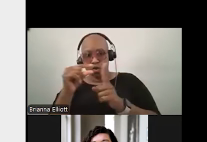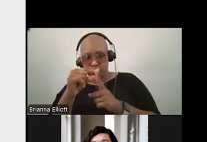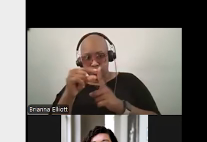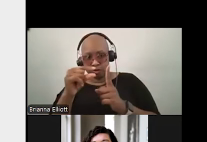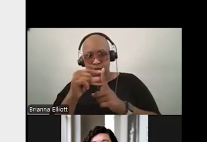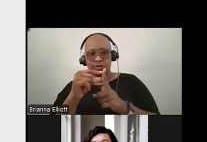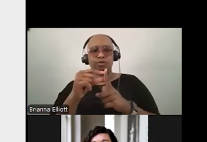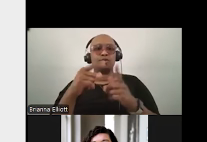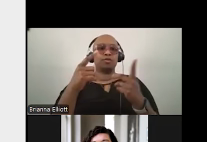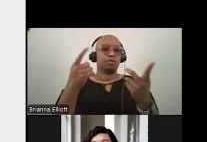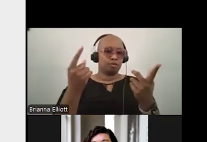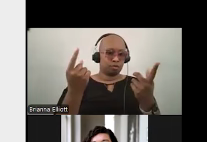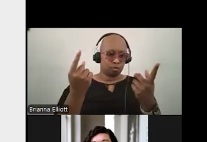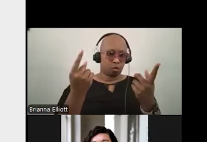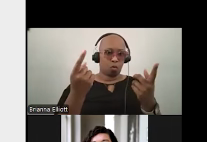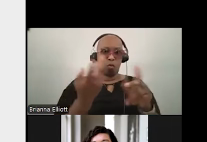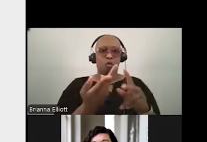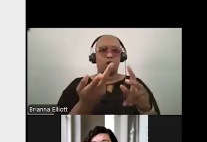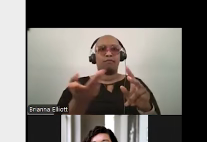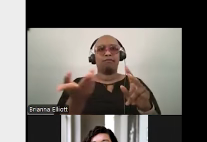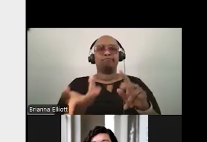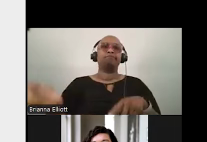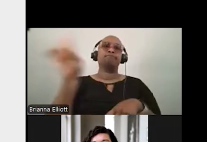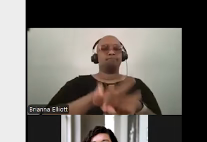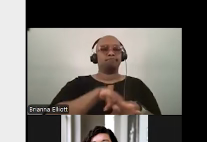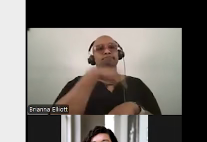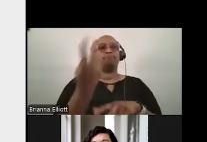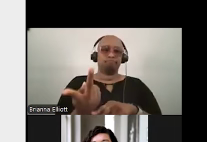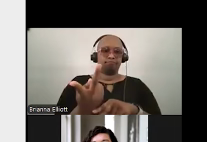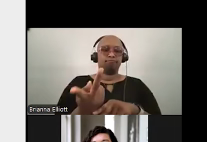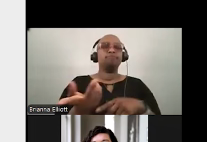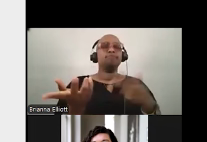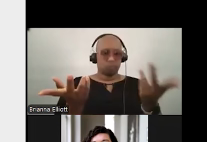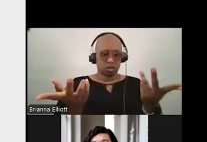Okay, so the last step you'll see in any accessibility checker is going to be a human